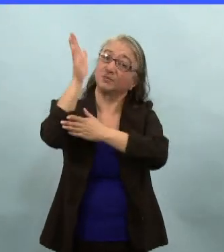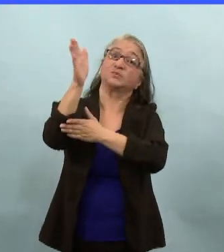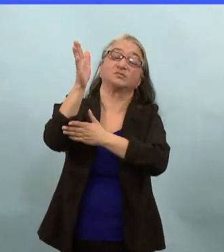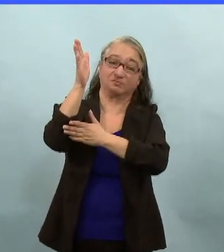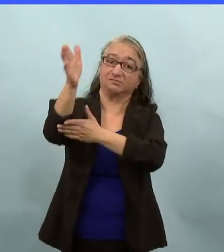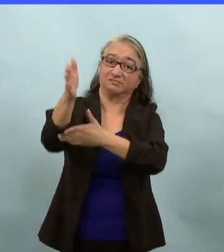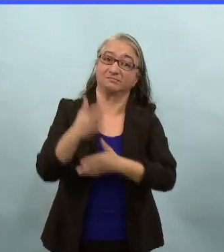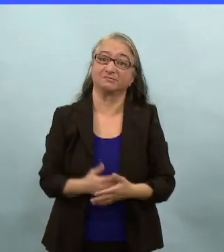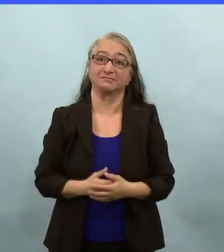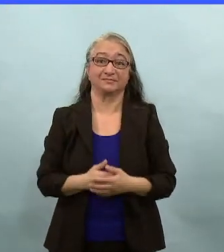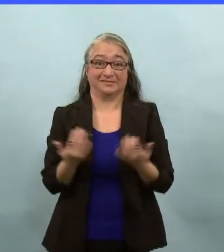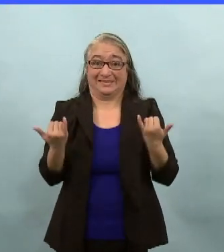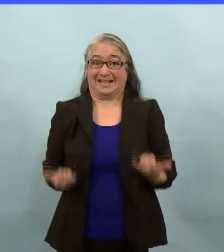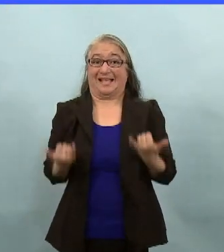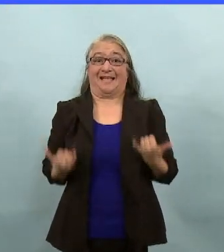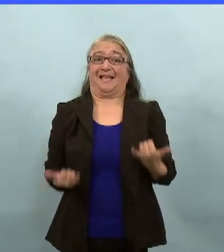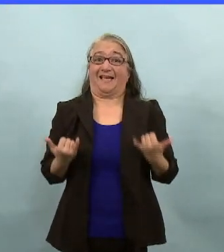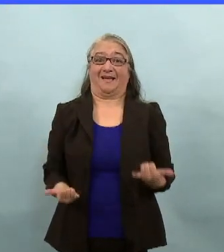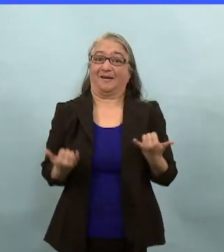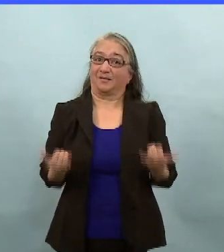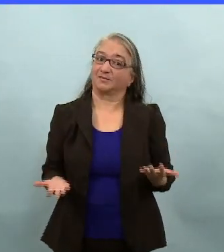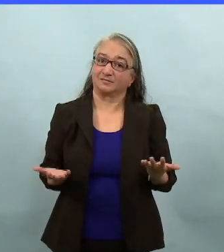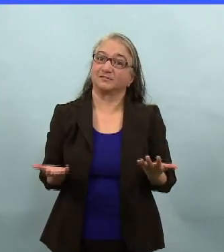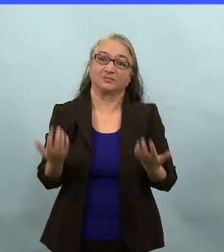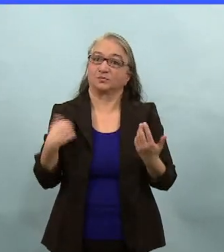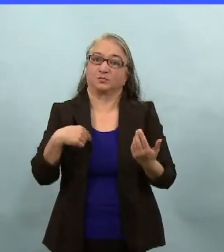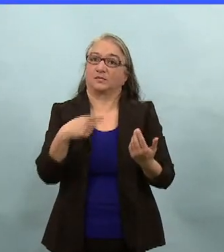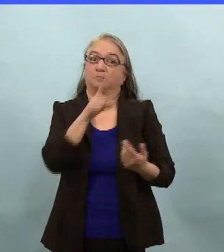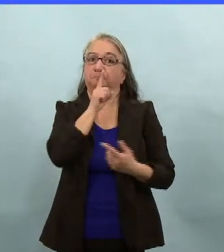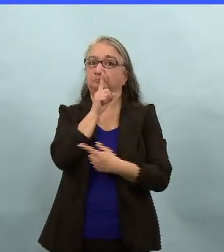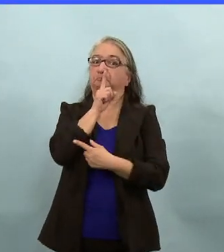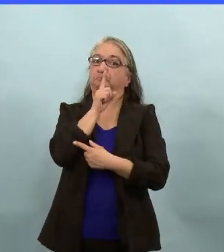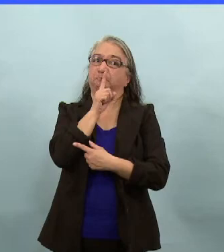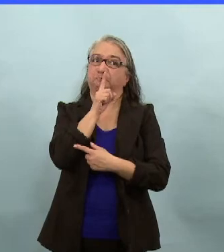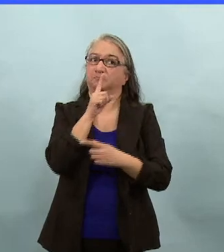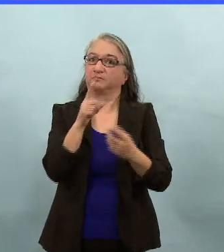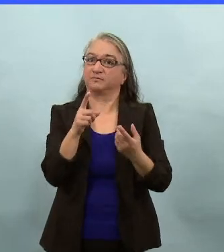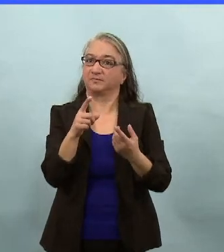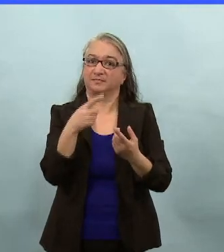today that we won't see you know potentially down the road you know other restrictions in